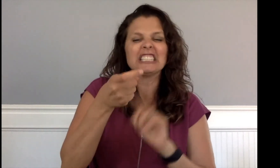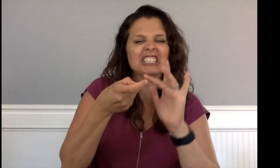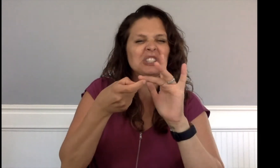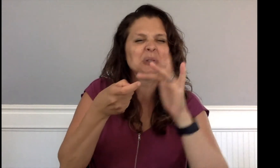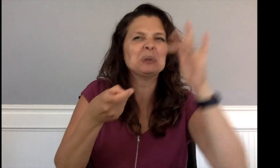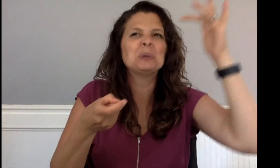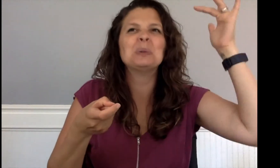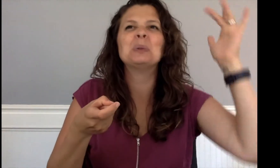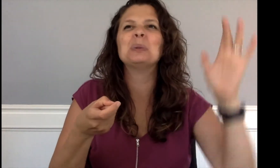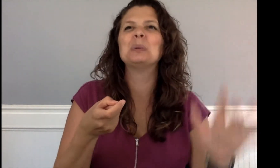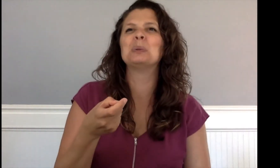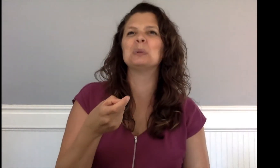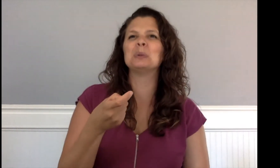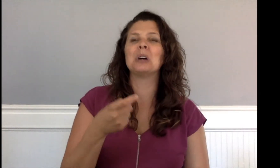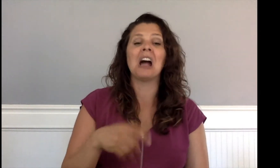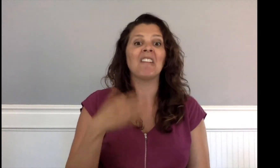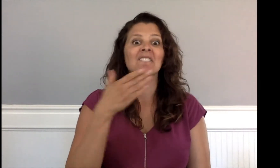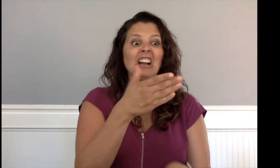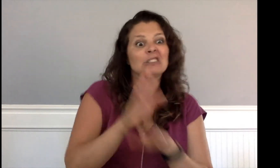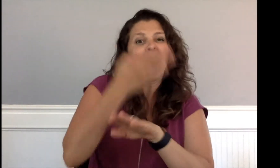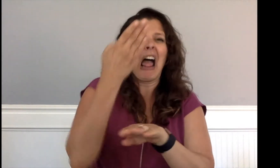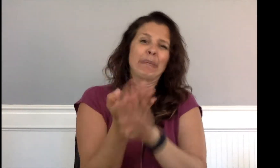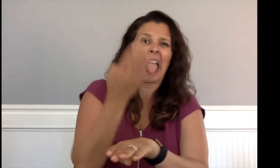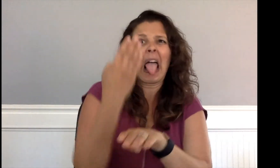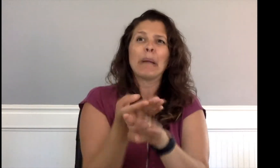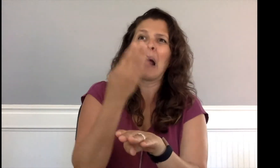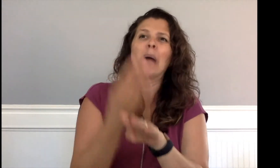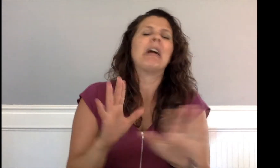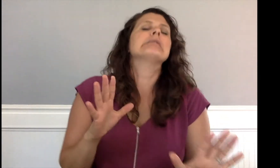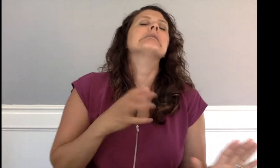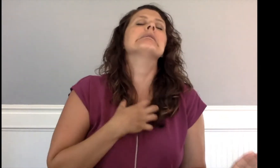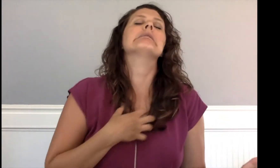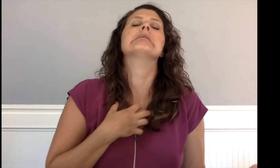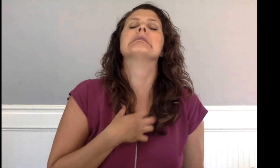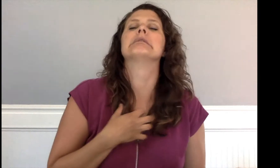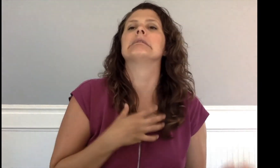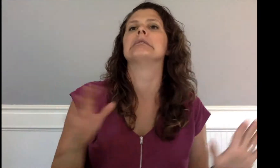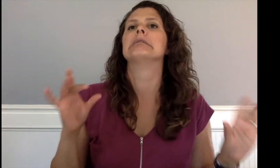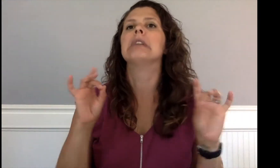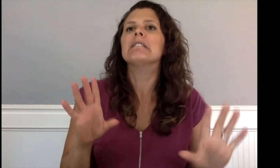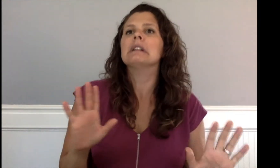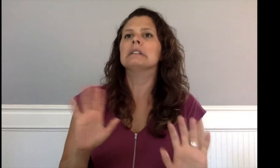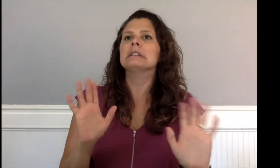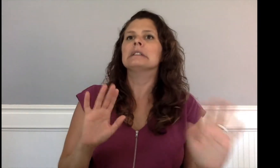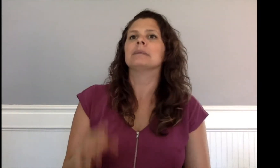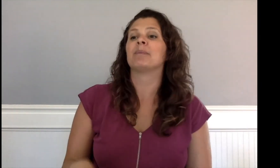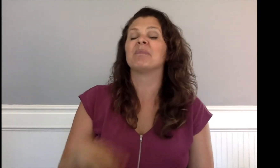the steel hook. The thrashing of the fish. Horrendous."